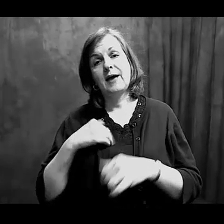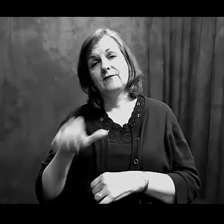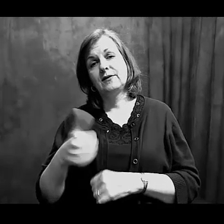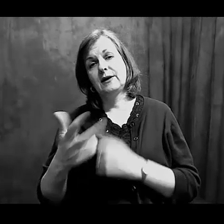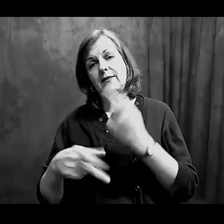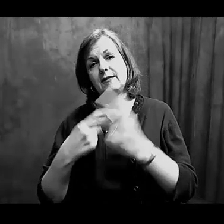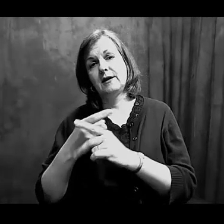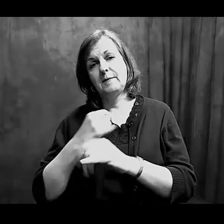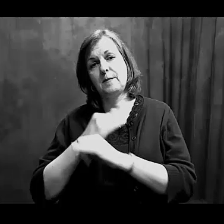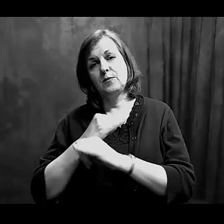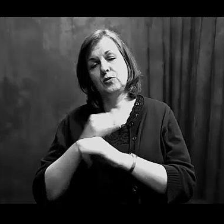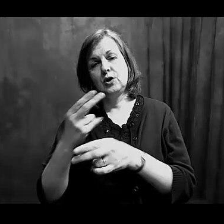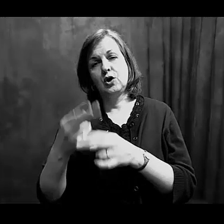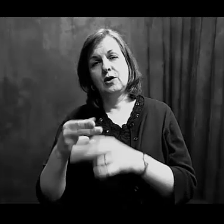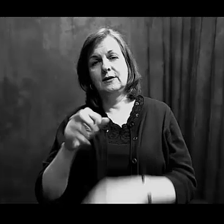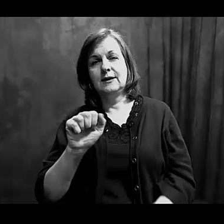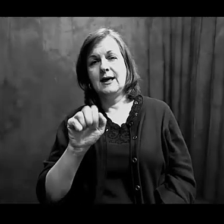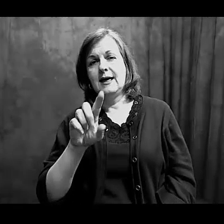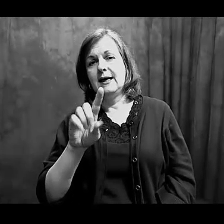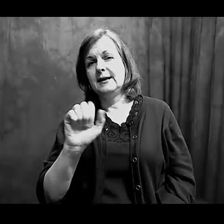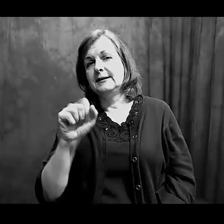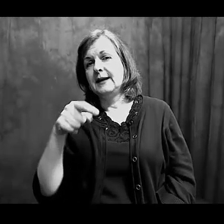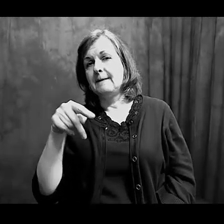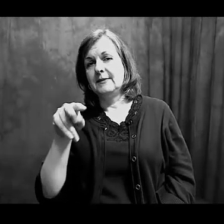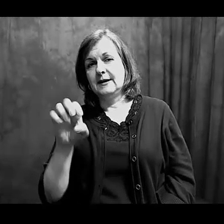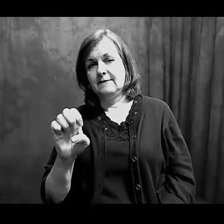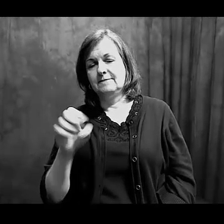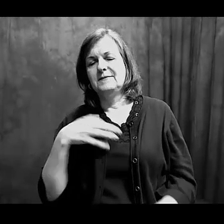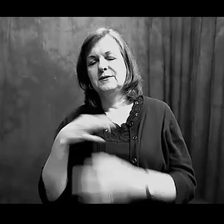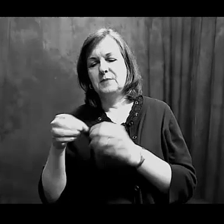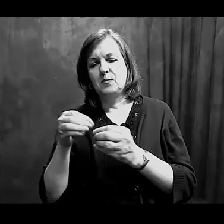but we also have something known as adaptive immunity that we will talk about a little while